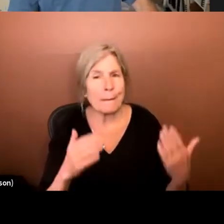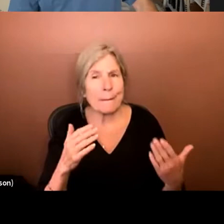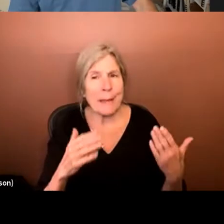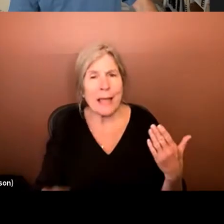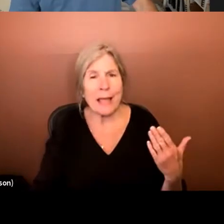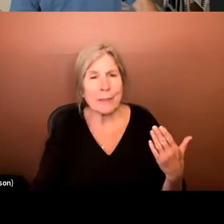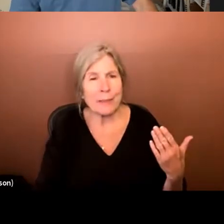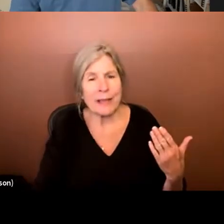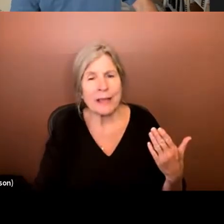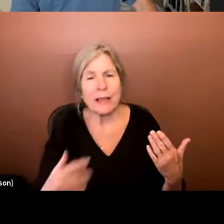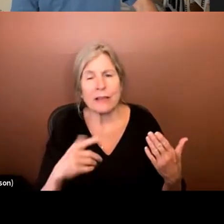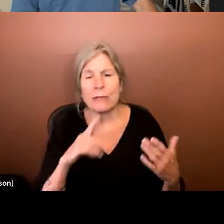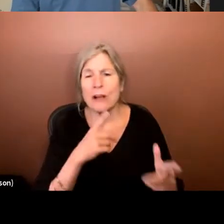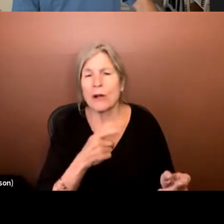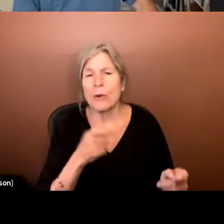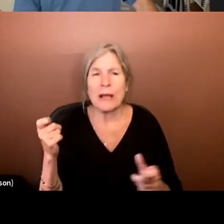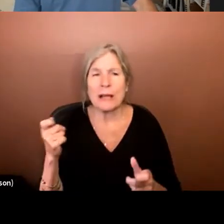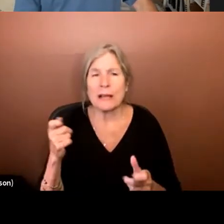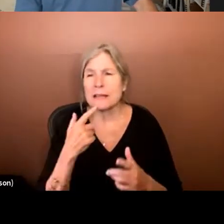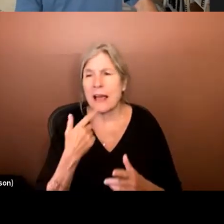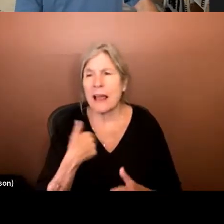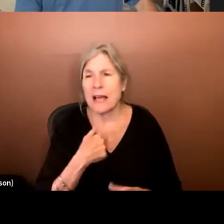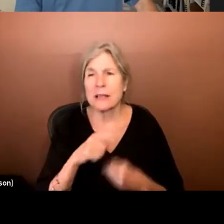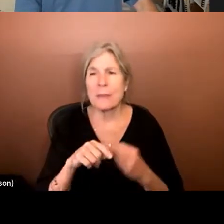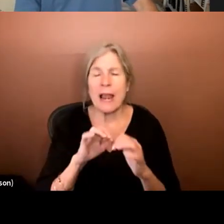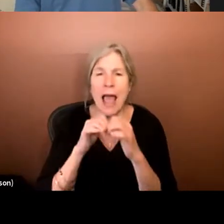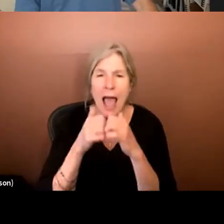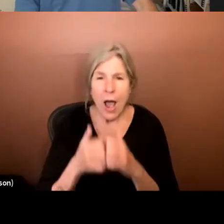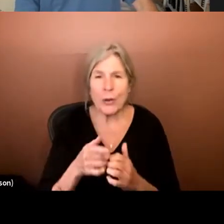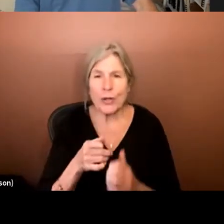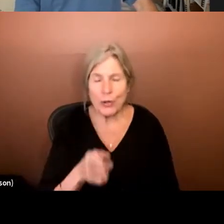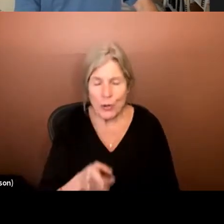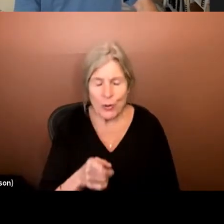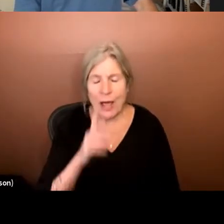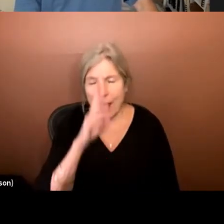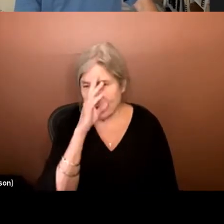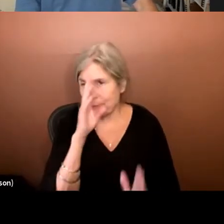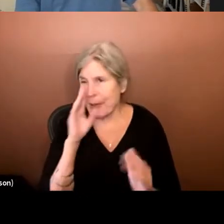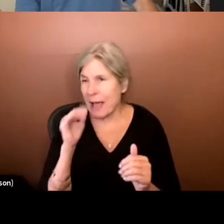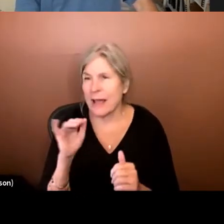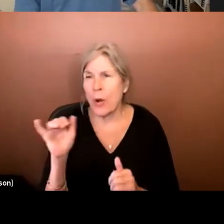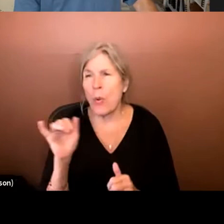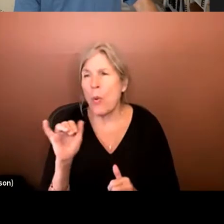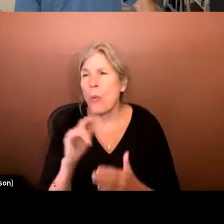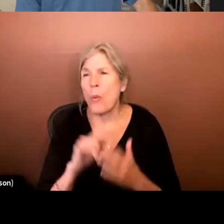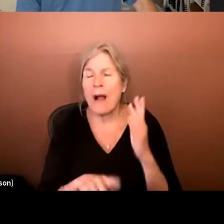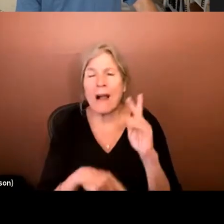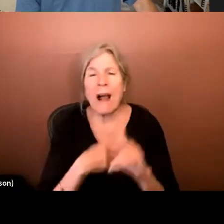real quick tell us about how you expect like what kinds -- how do you expect